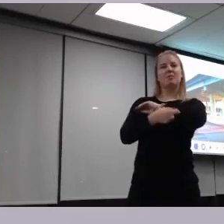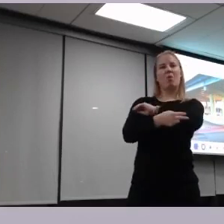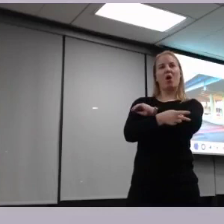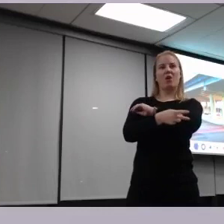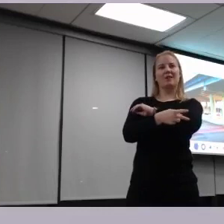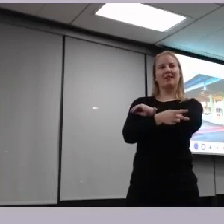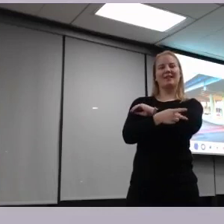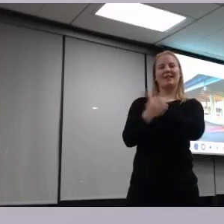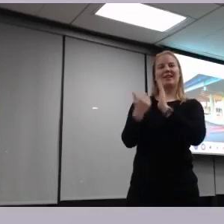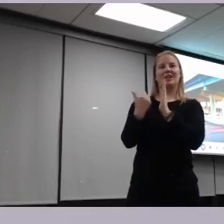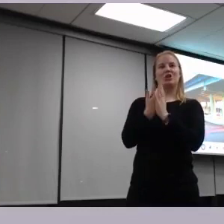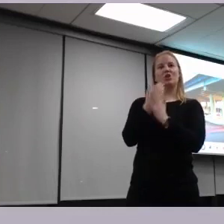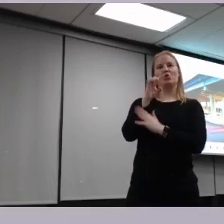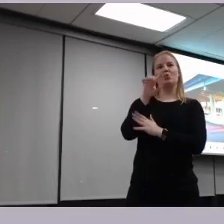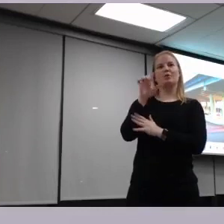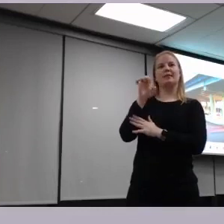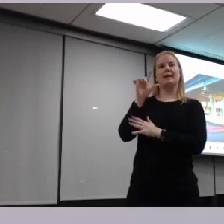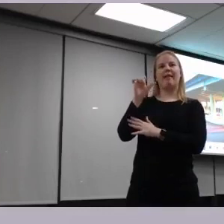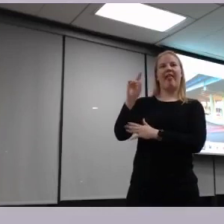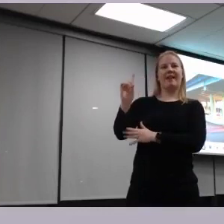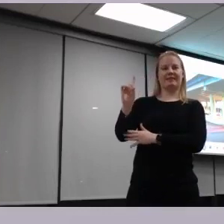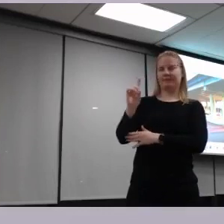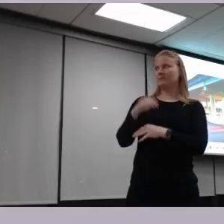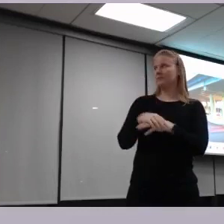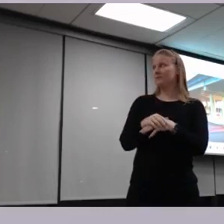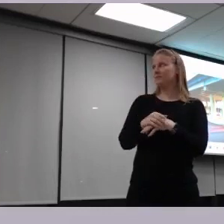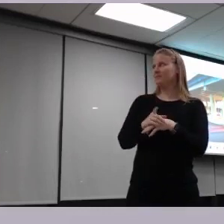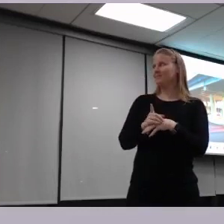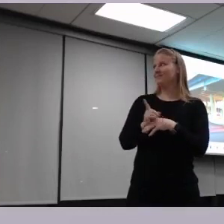New Zealand on this one is a good example showing